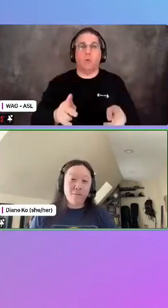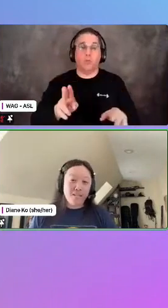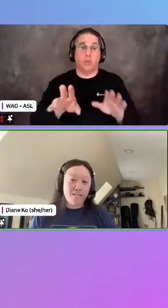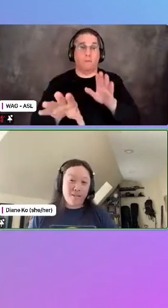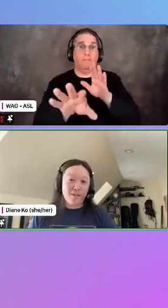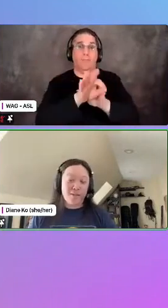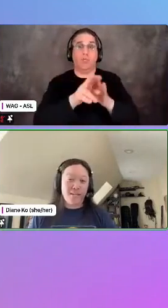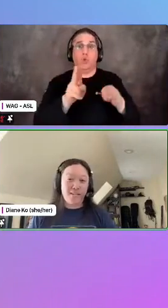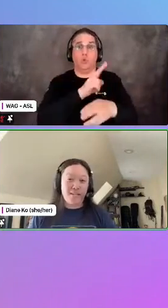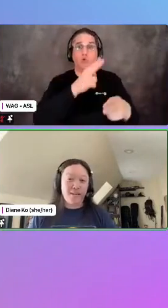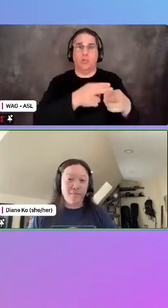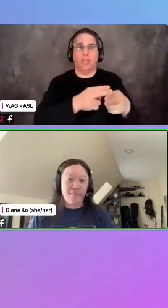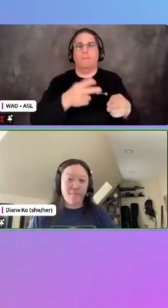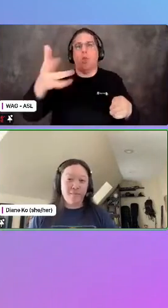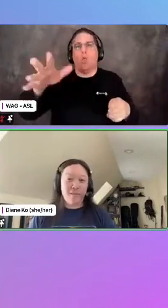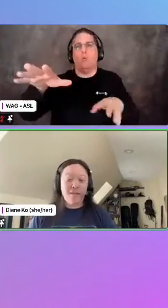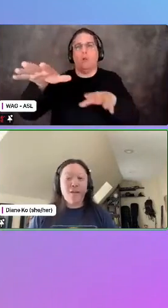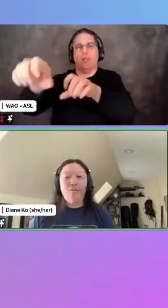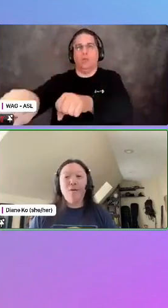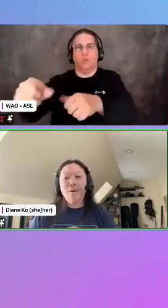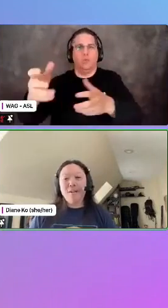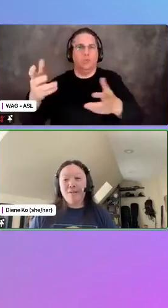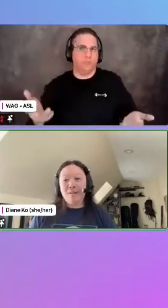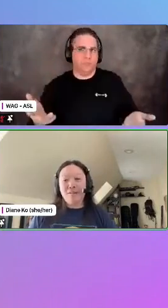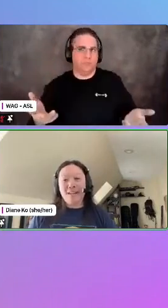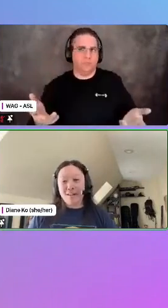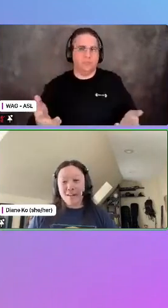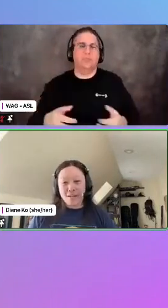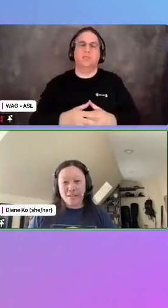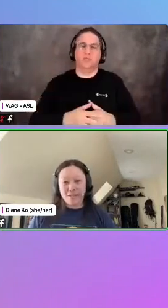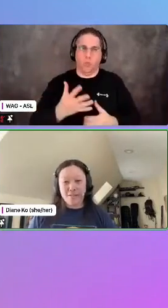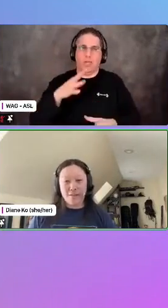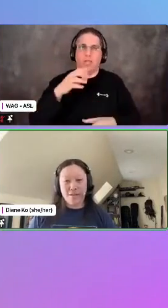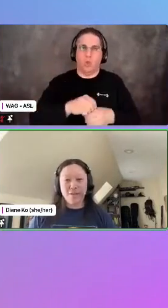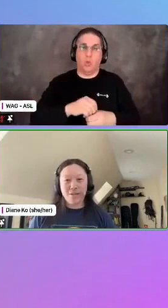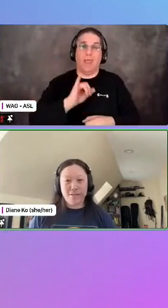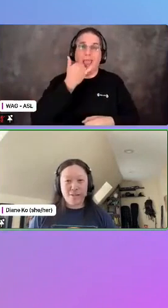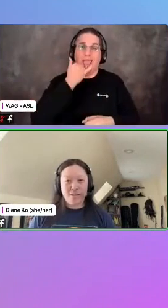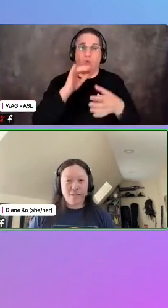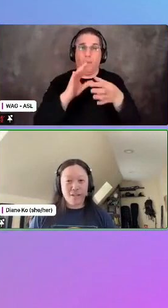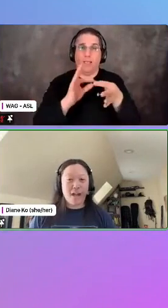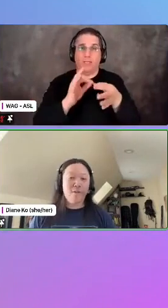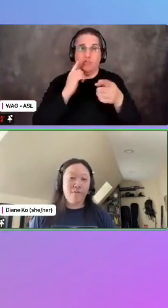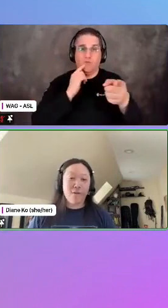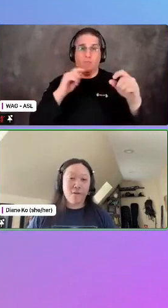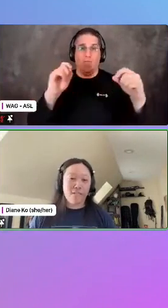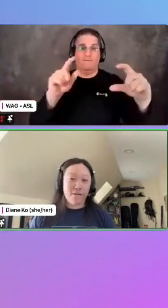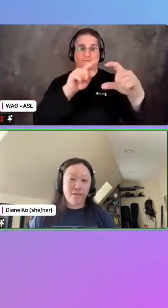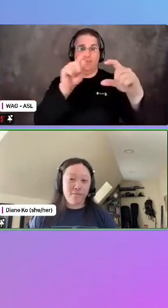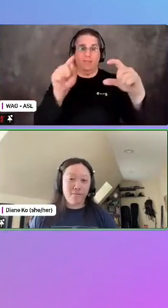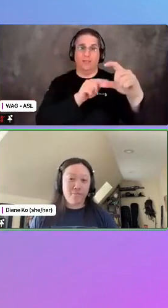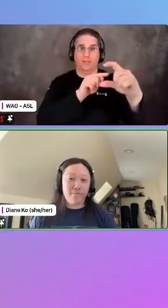you'd get one of those React object object object bracket labels. It might be useful to declare some information about